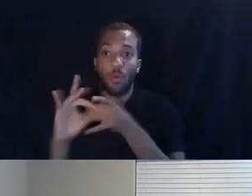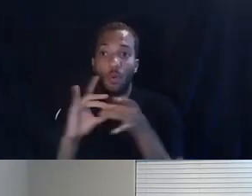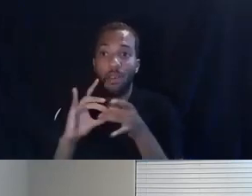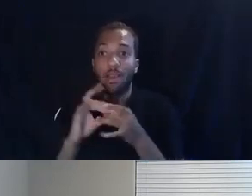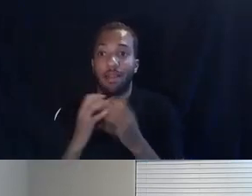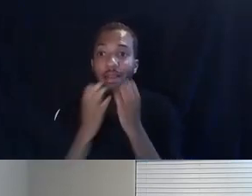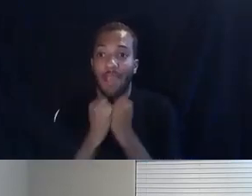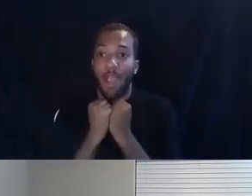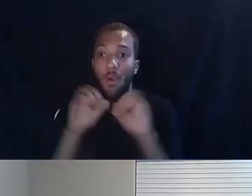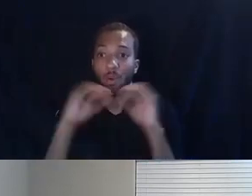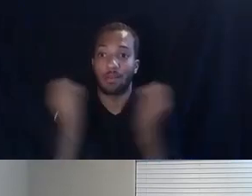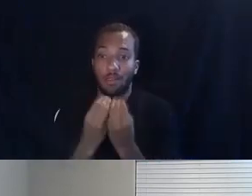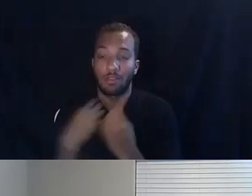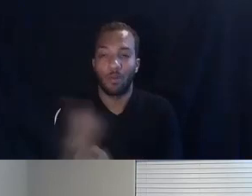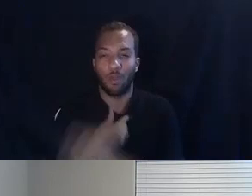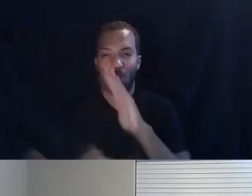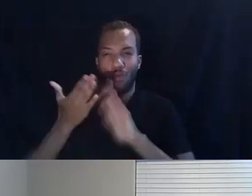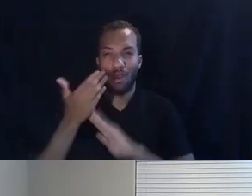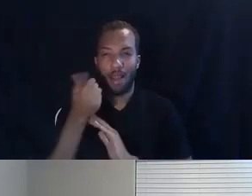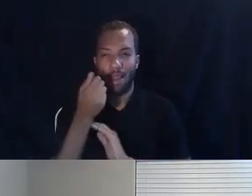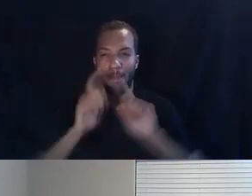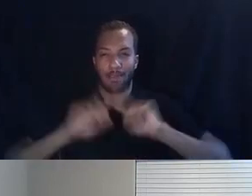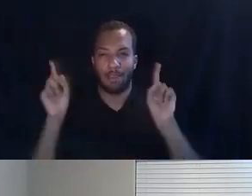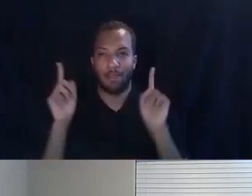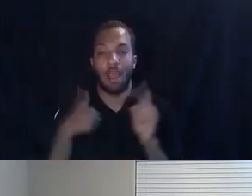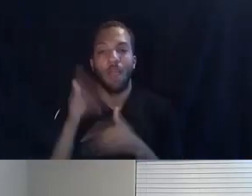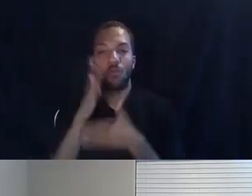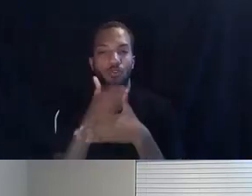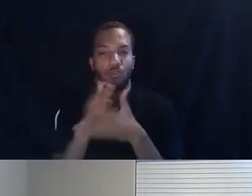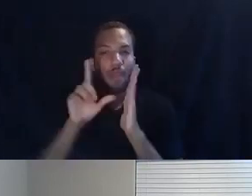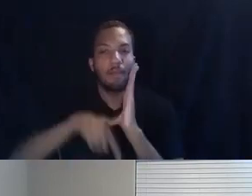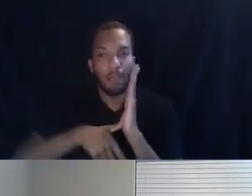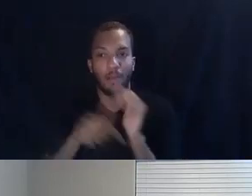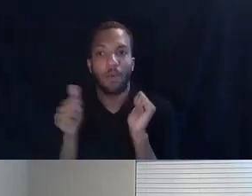and we operate a little bit different. I will share later with the OHEA team,